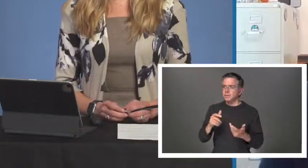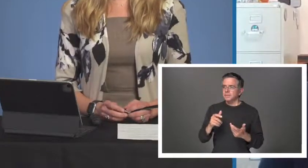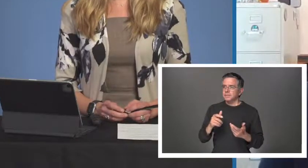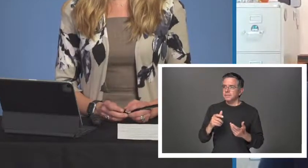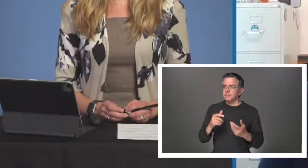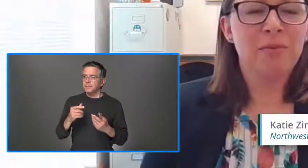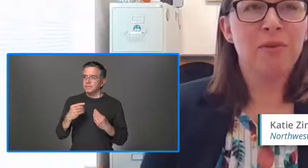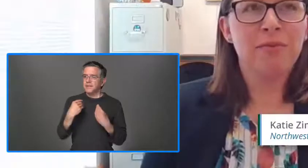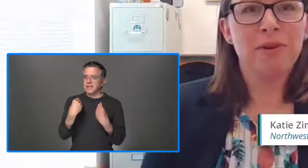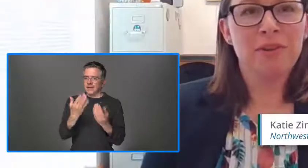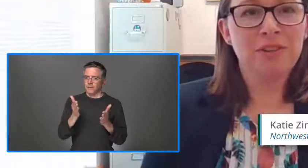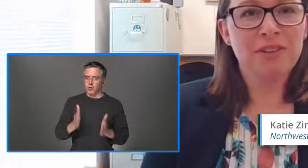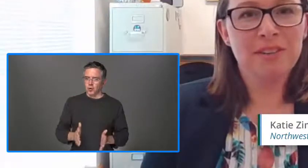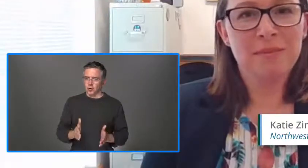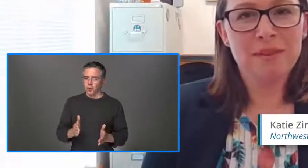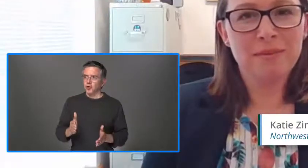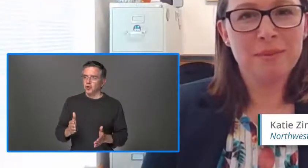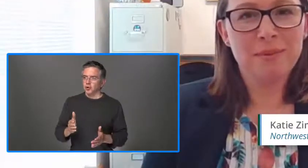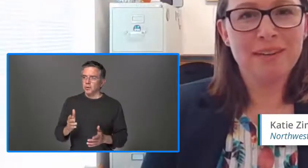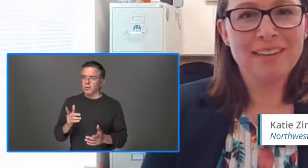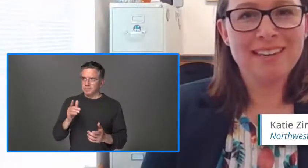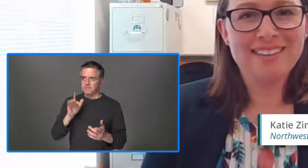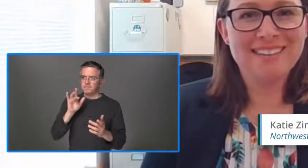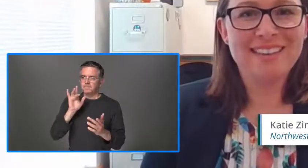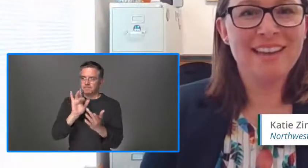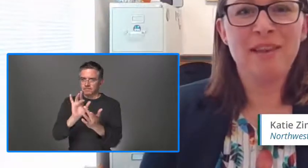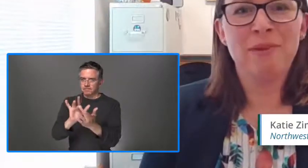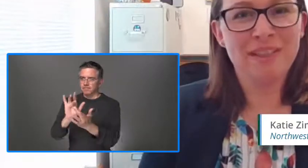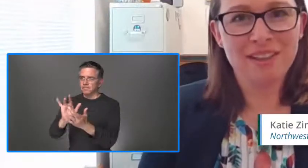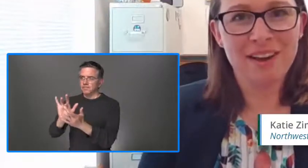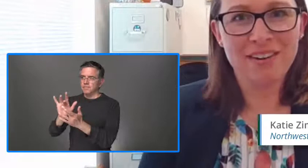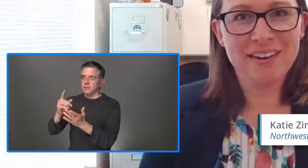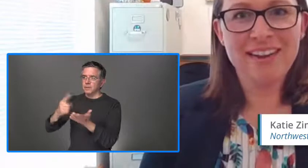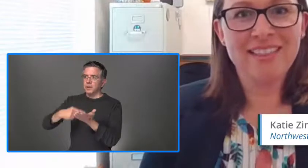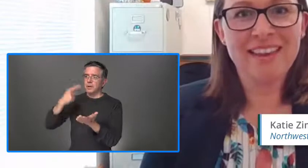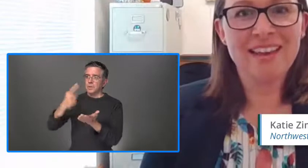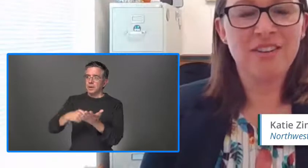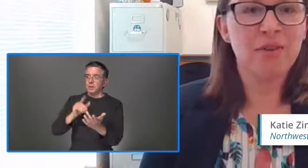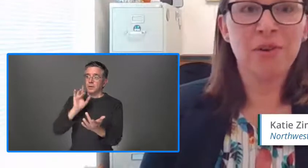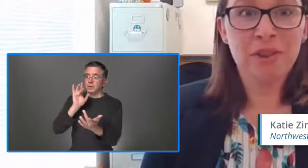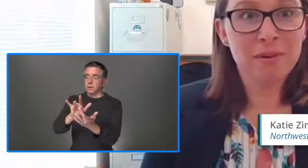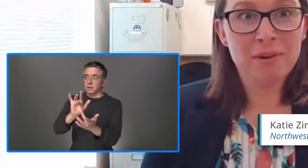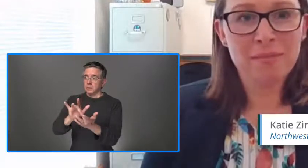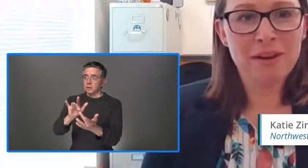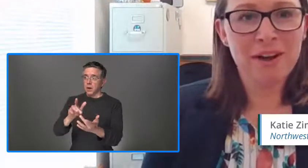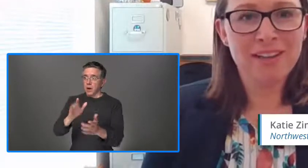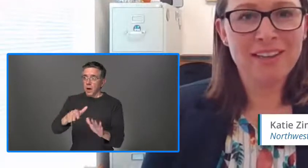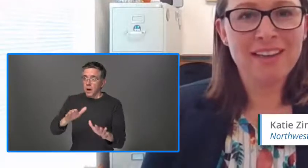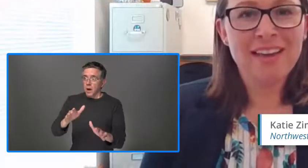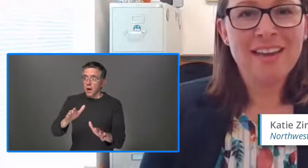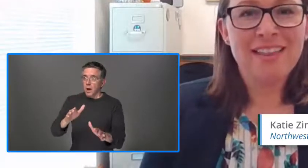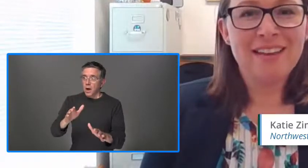And, you know, when we're reaching some of these people it's like they won the lottery. They don't know that we're going to be calling,